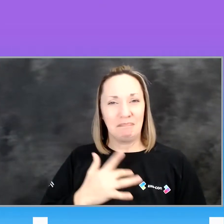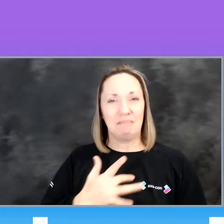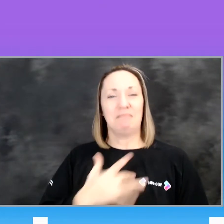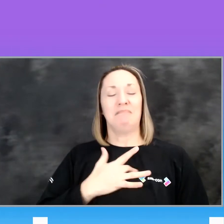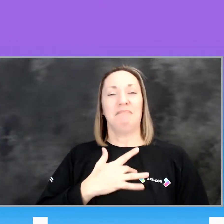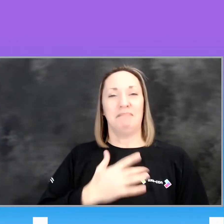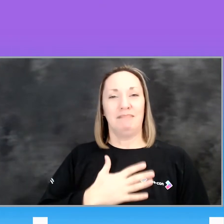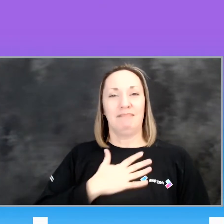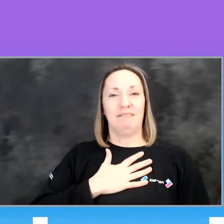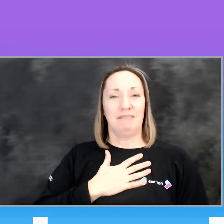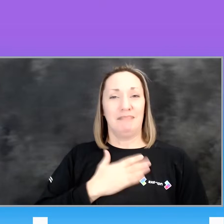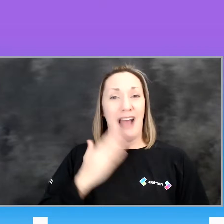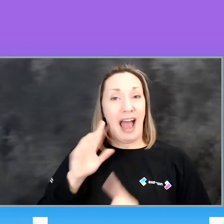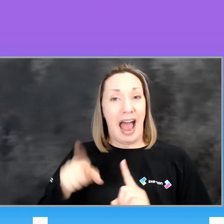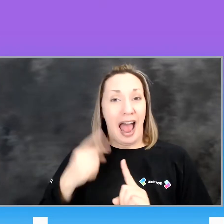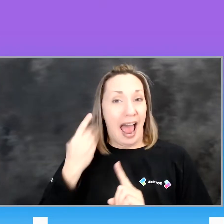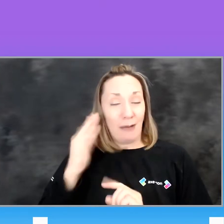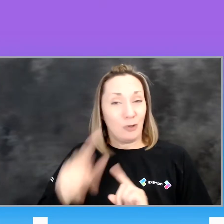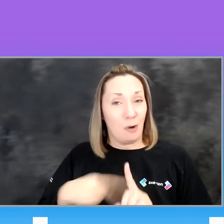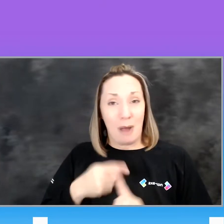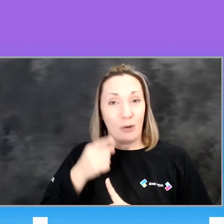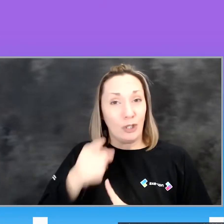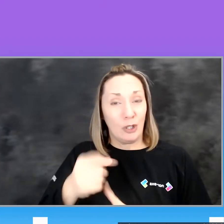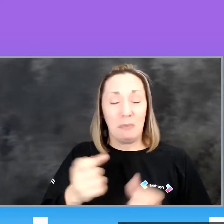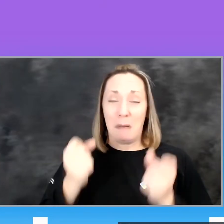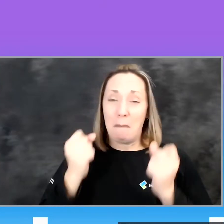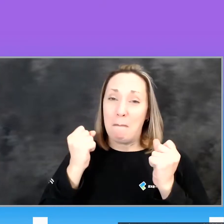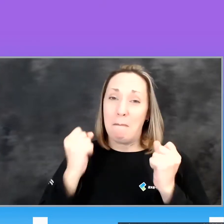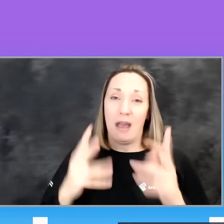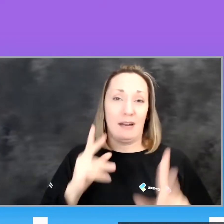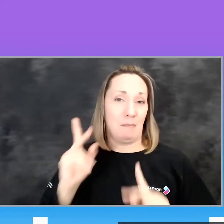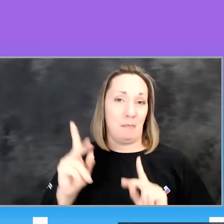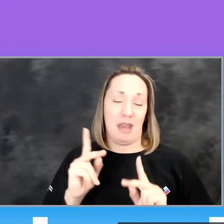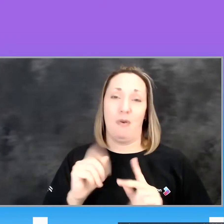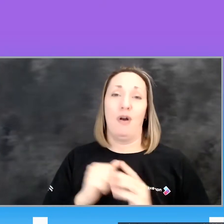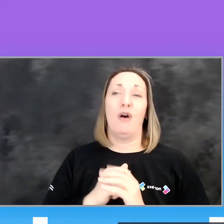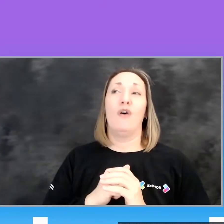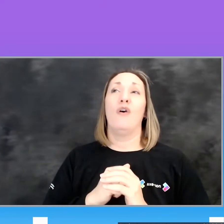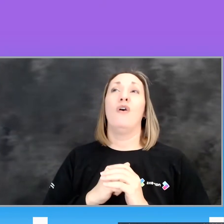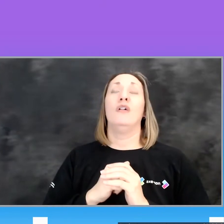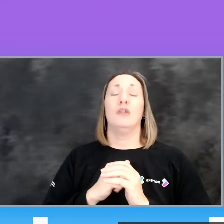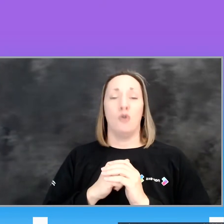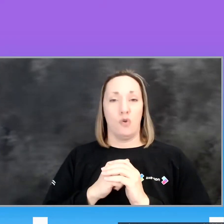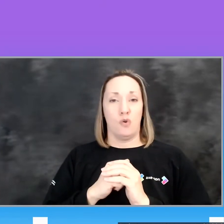that I don't know about yourself, but I've had many